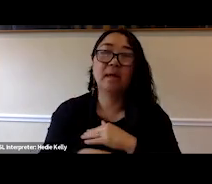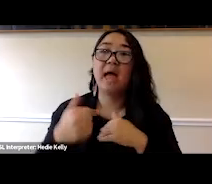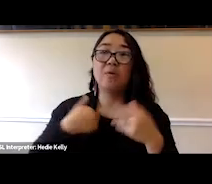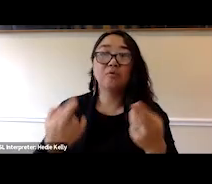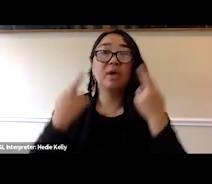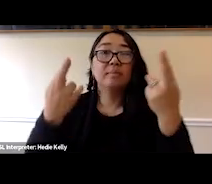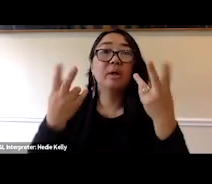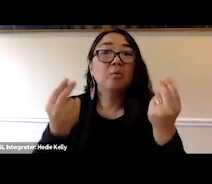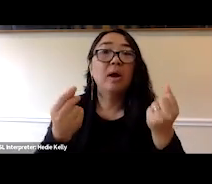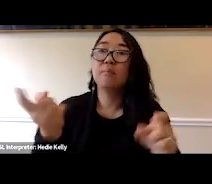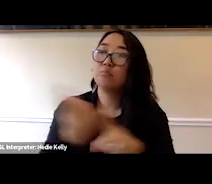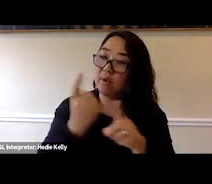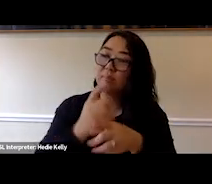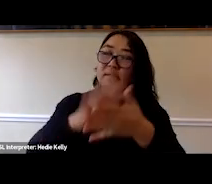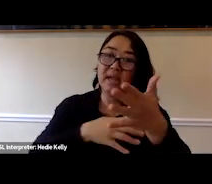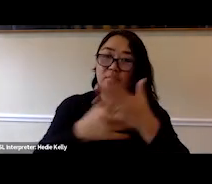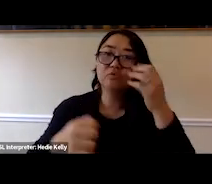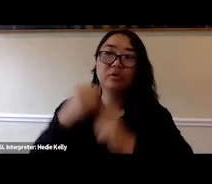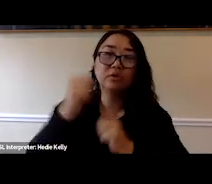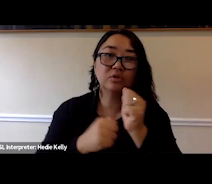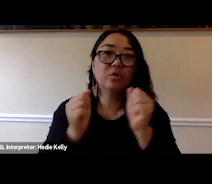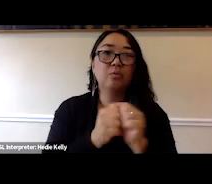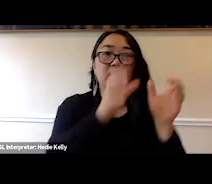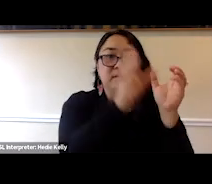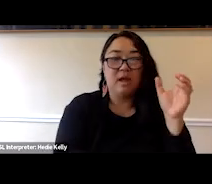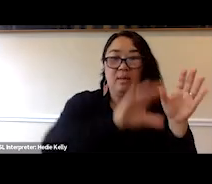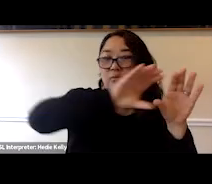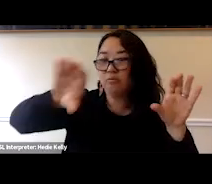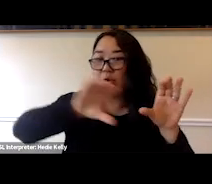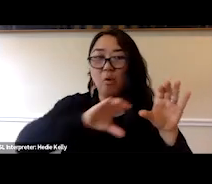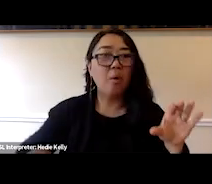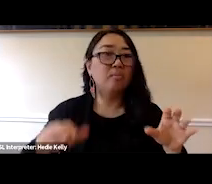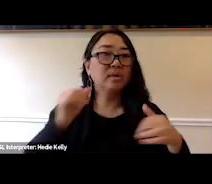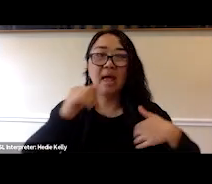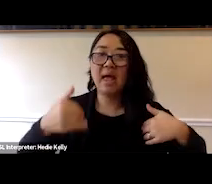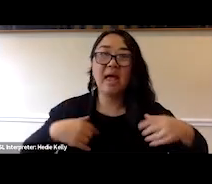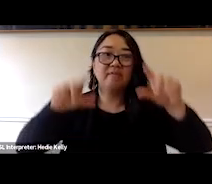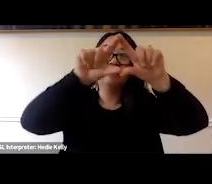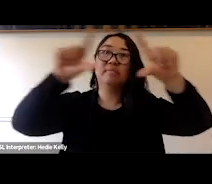structure with columns and rows, not crossing these headings.